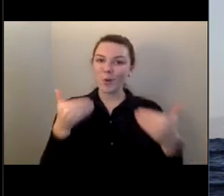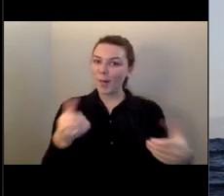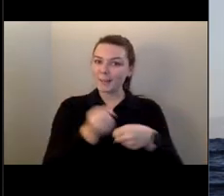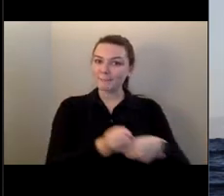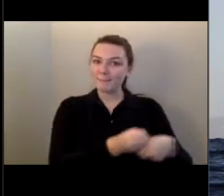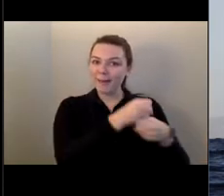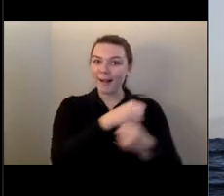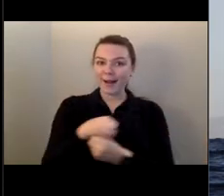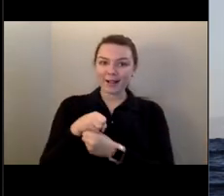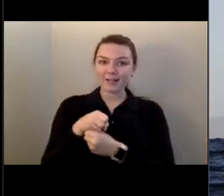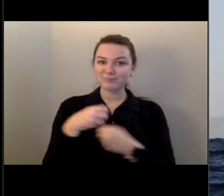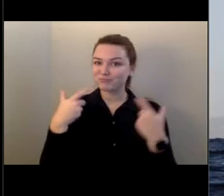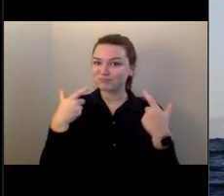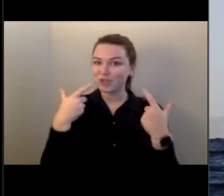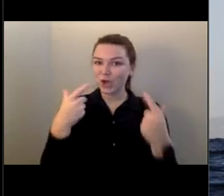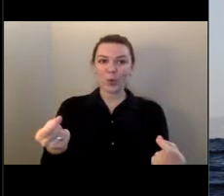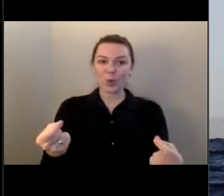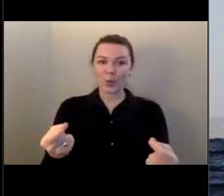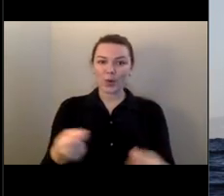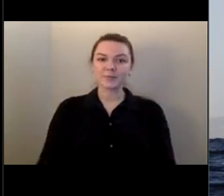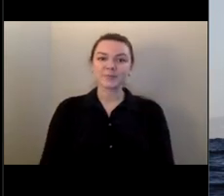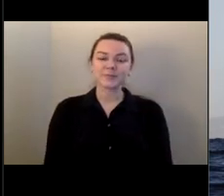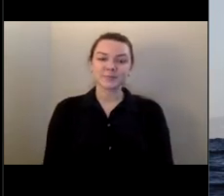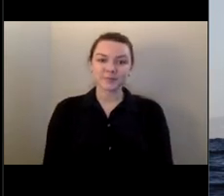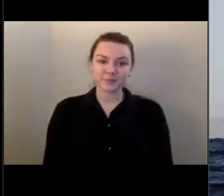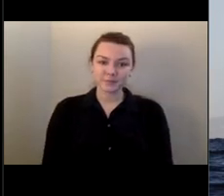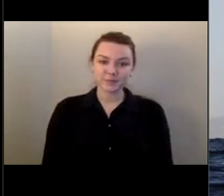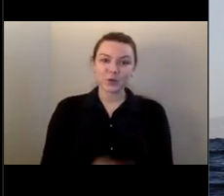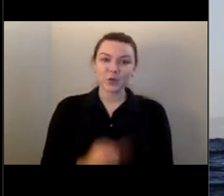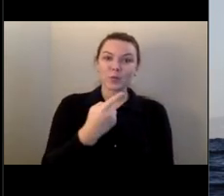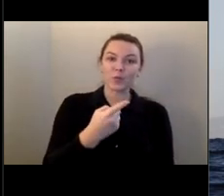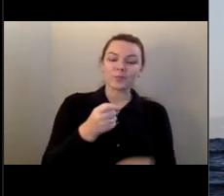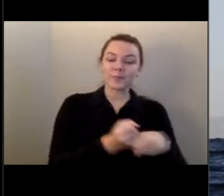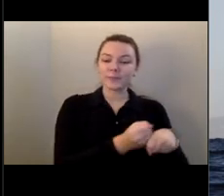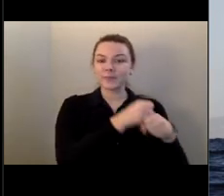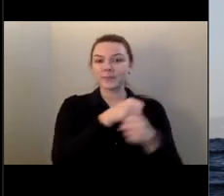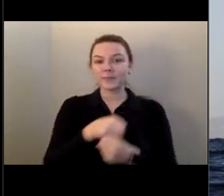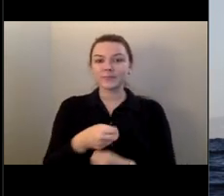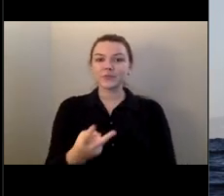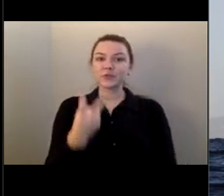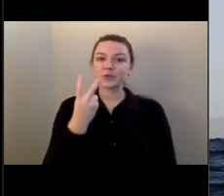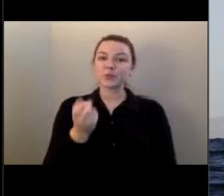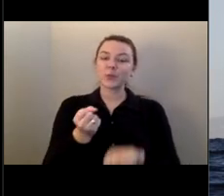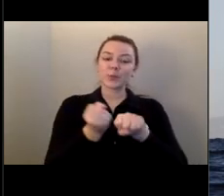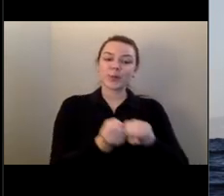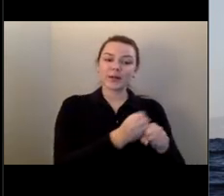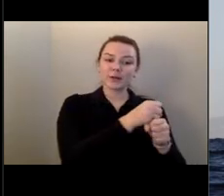Here we go. One paddle, two paddle, three paddle